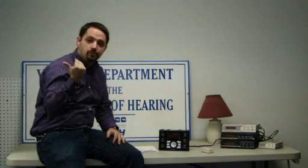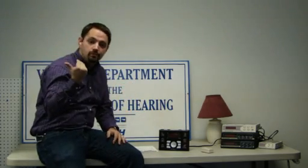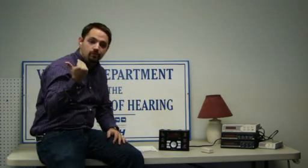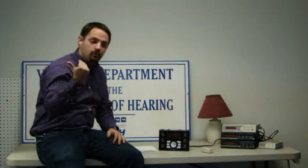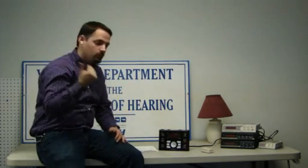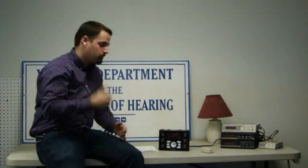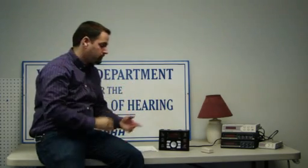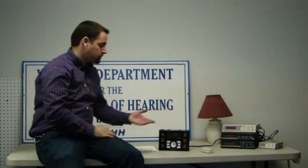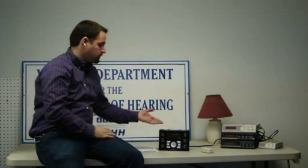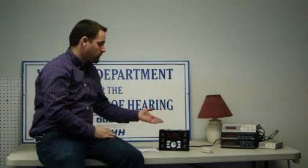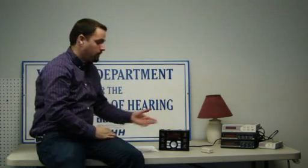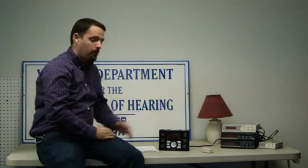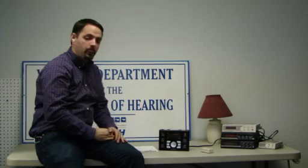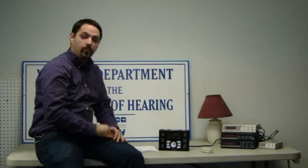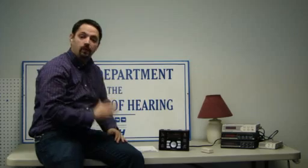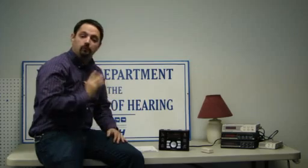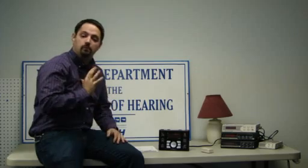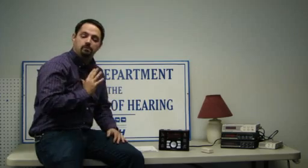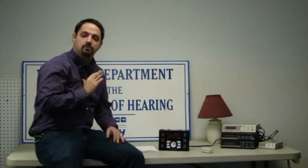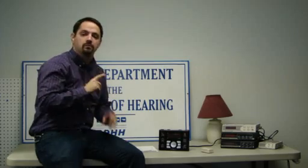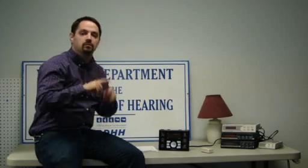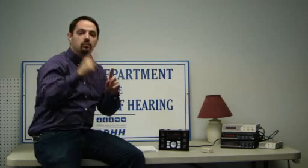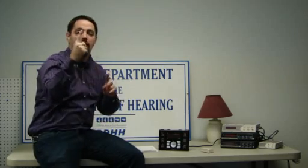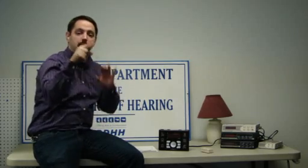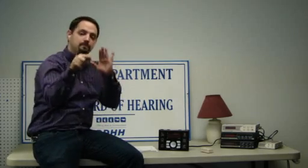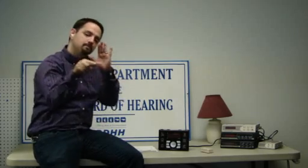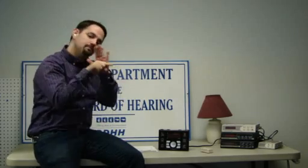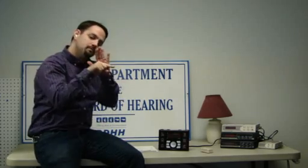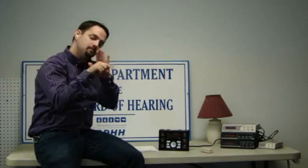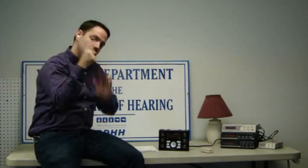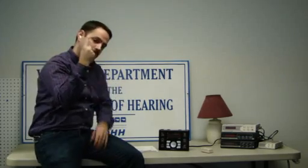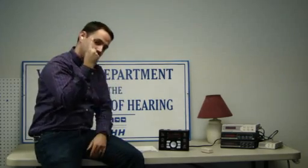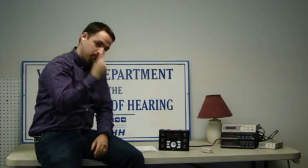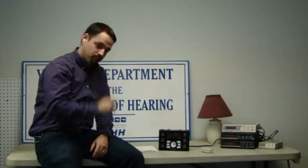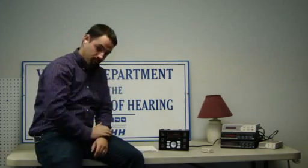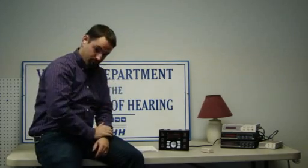awesome... one negative...